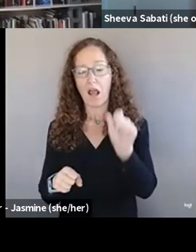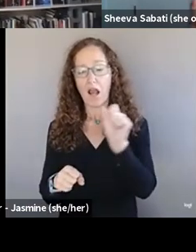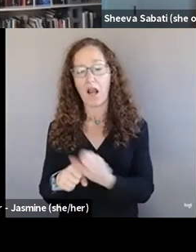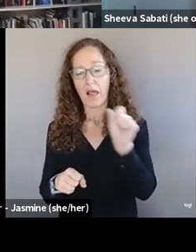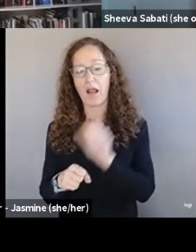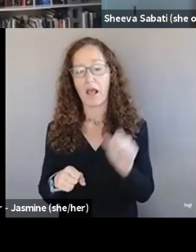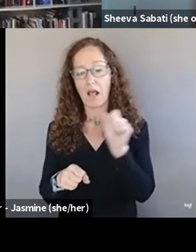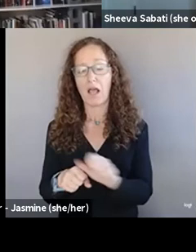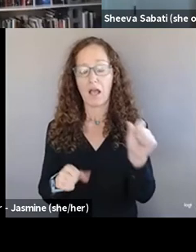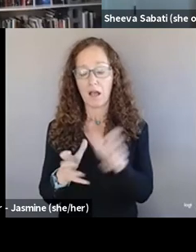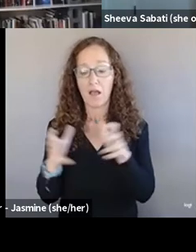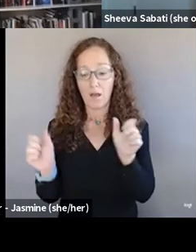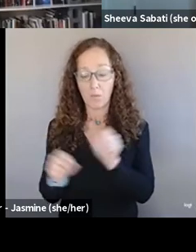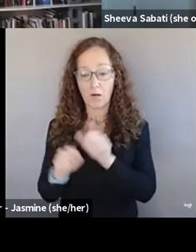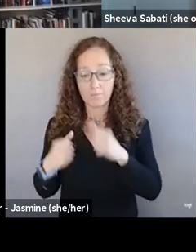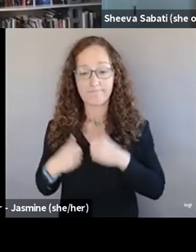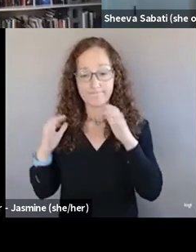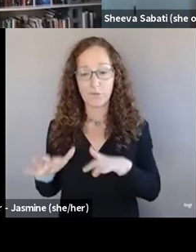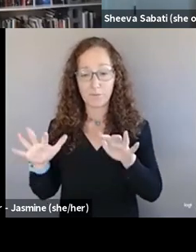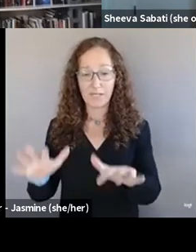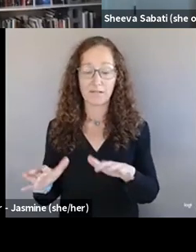like doing diversity, equity inclusion work and holding that